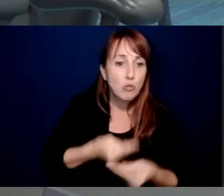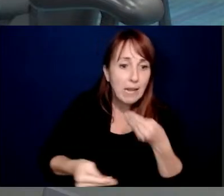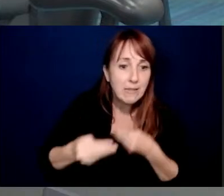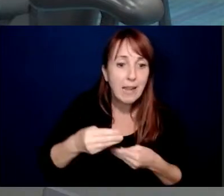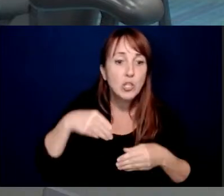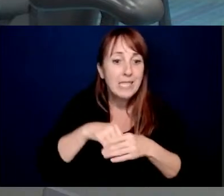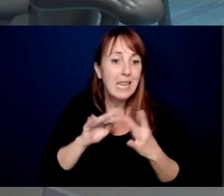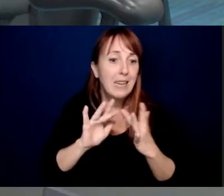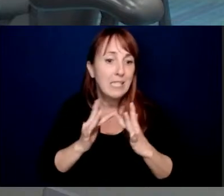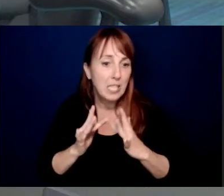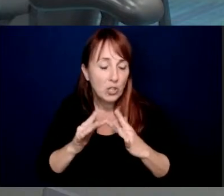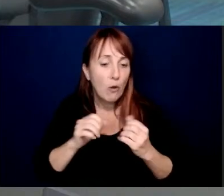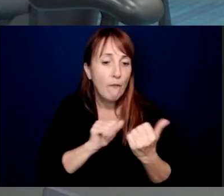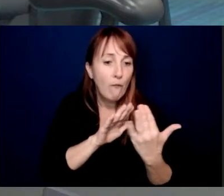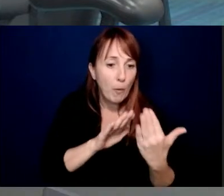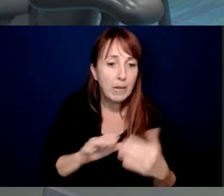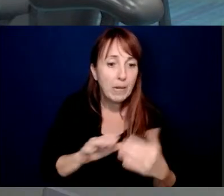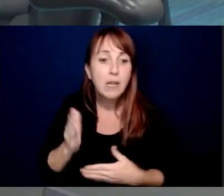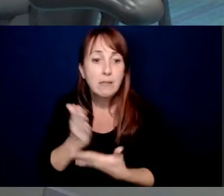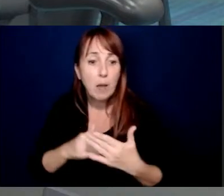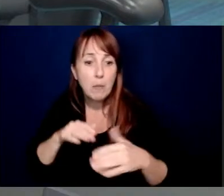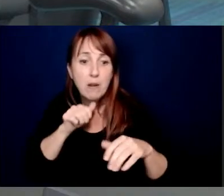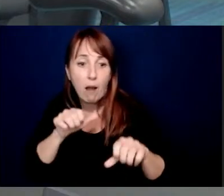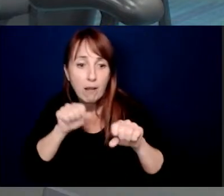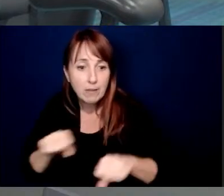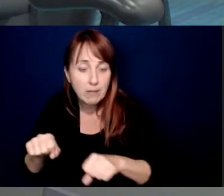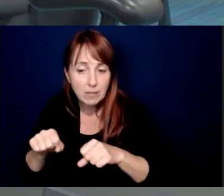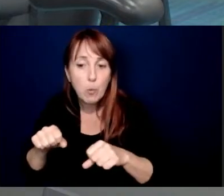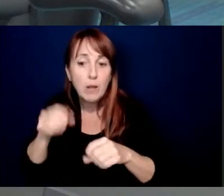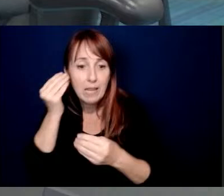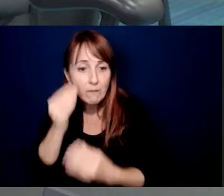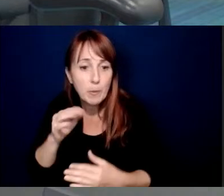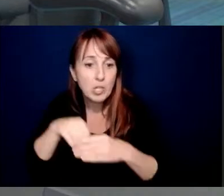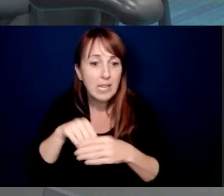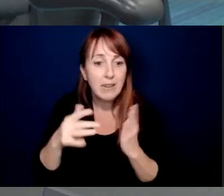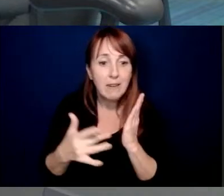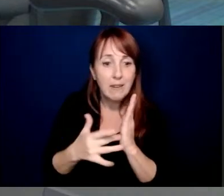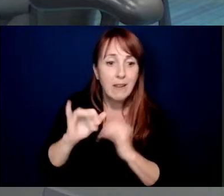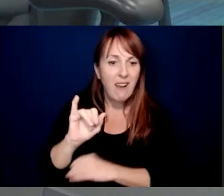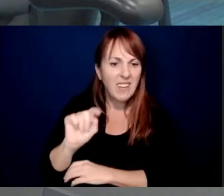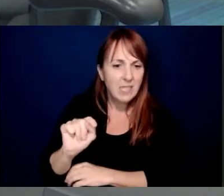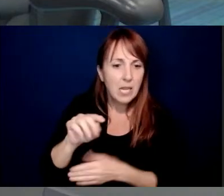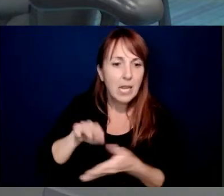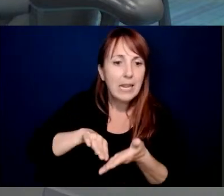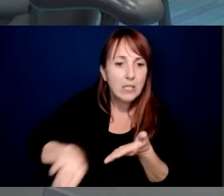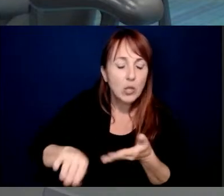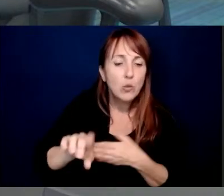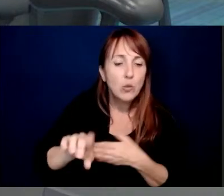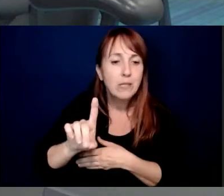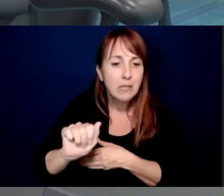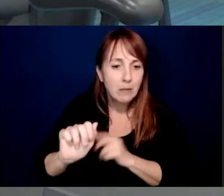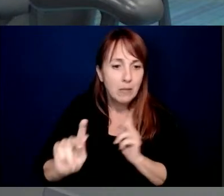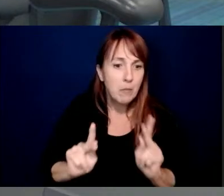And so inaccessible information and communication technology effectively excludes people with disabilities from participation in what's